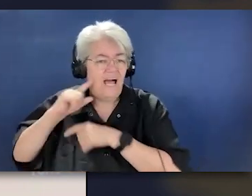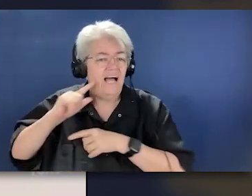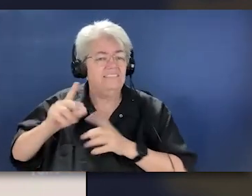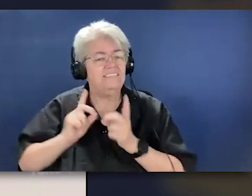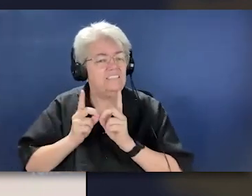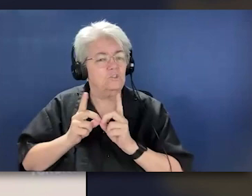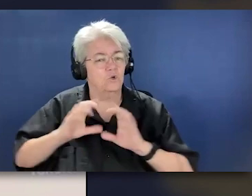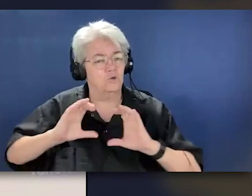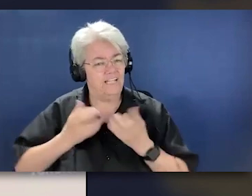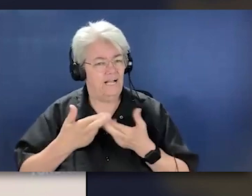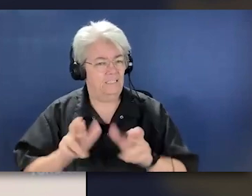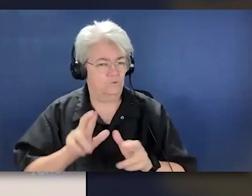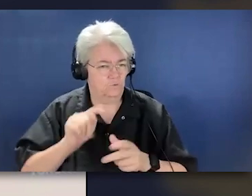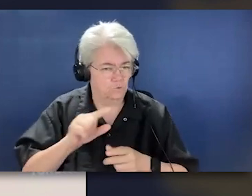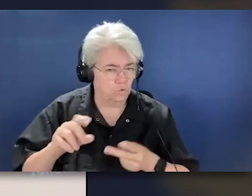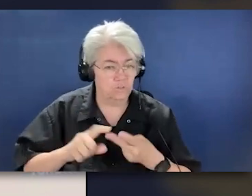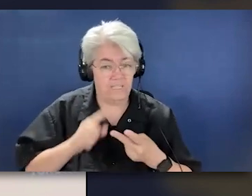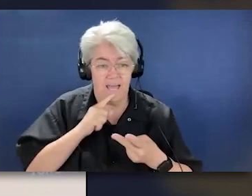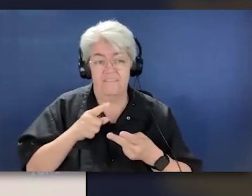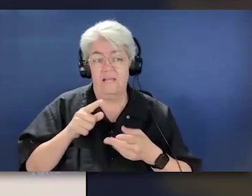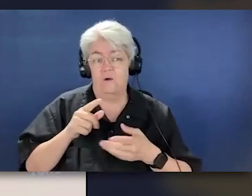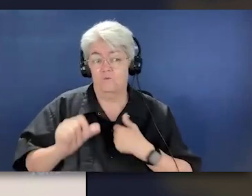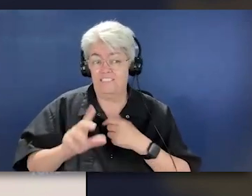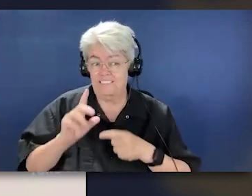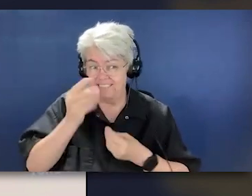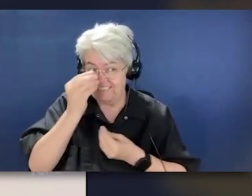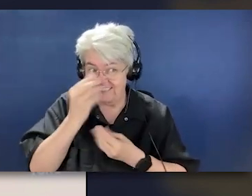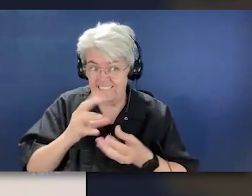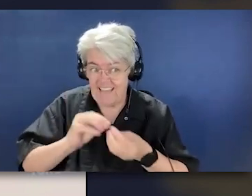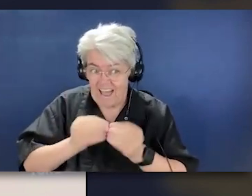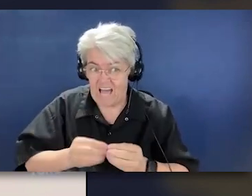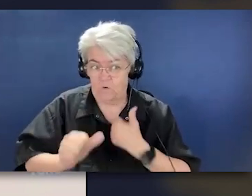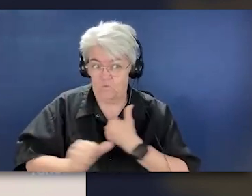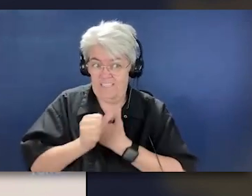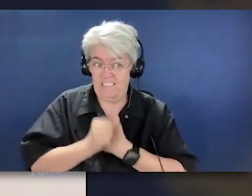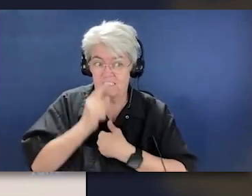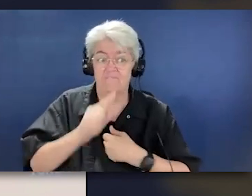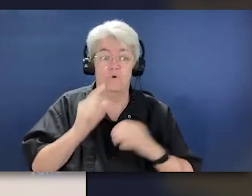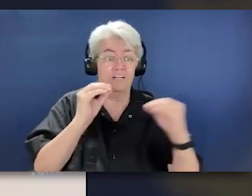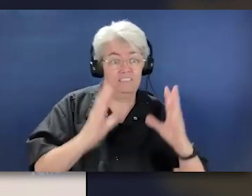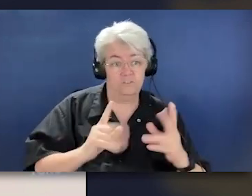associated data risks for both educators and students. She was also a collaborator on a